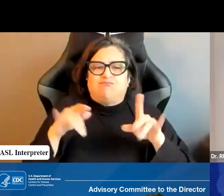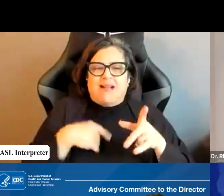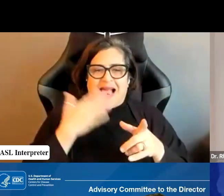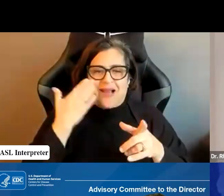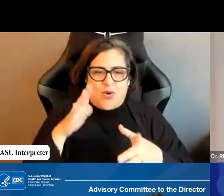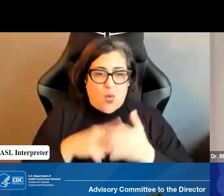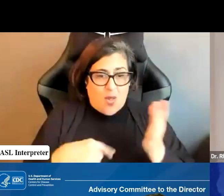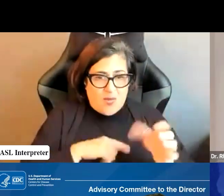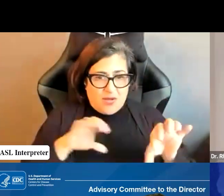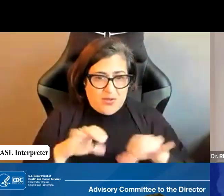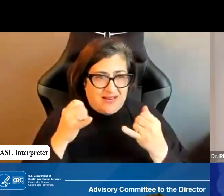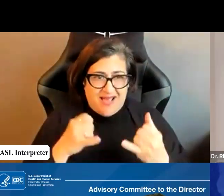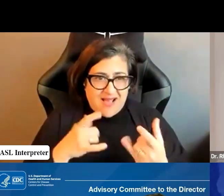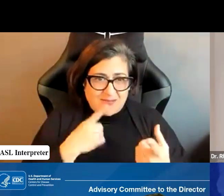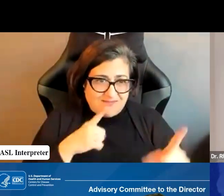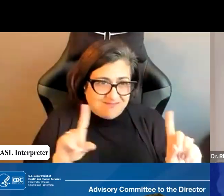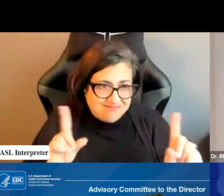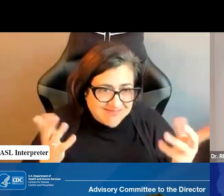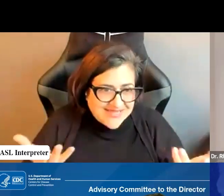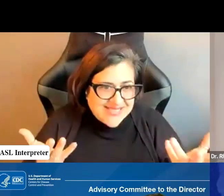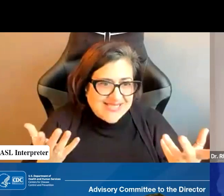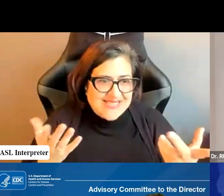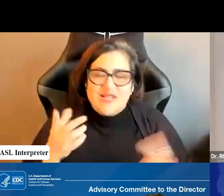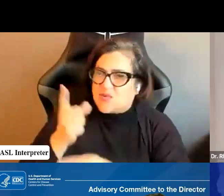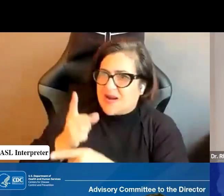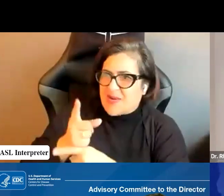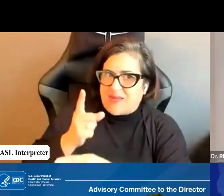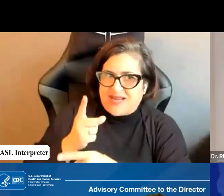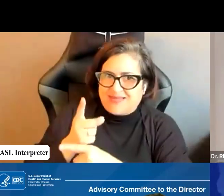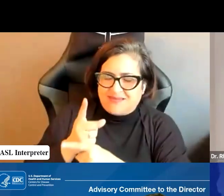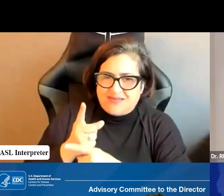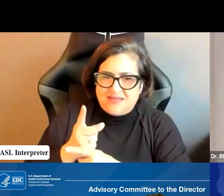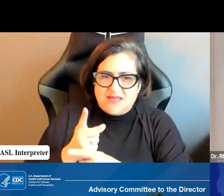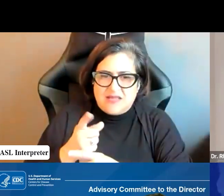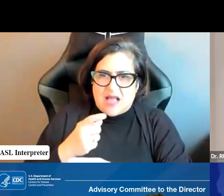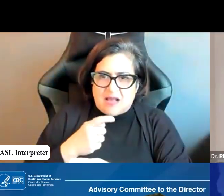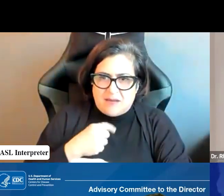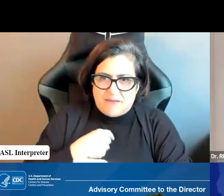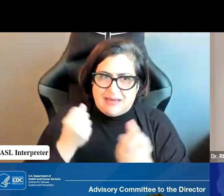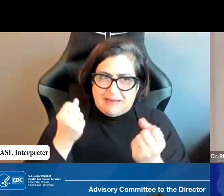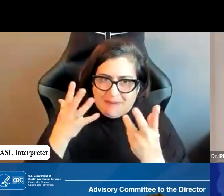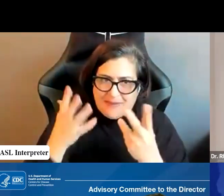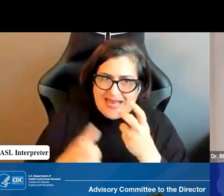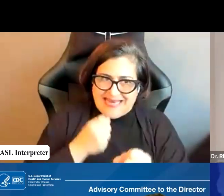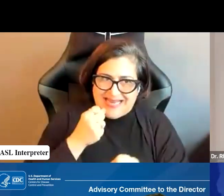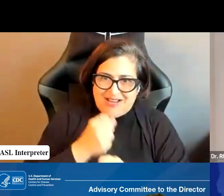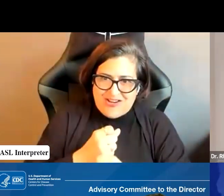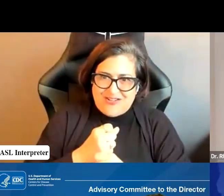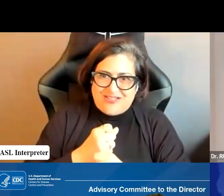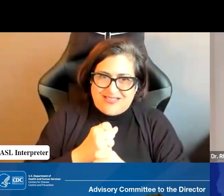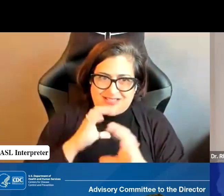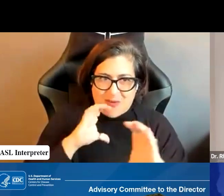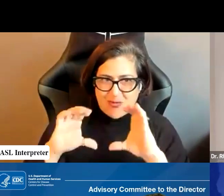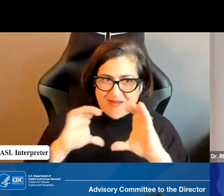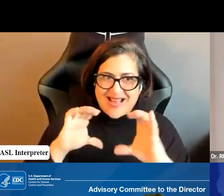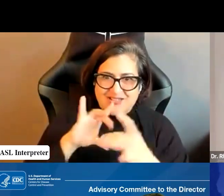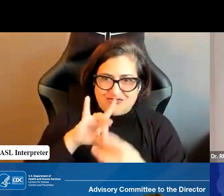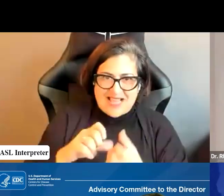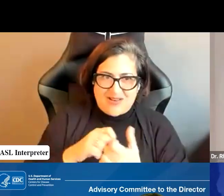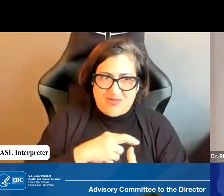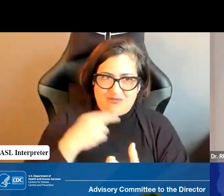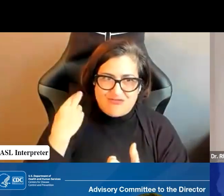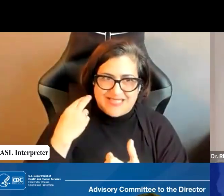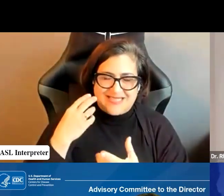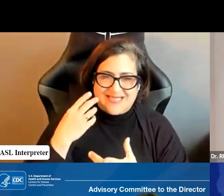Right. I will, having spent years in risk comm space discretely, I will say this,